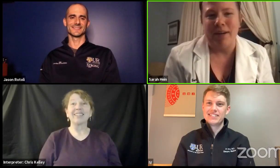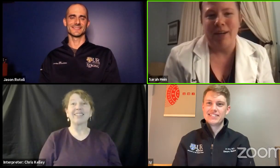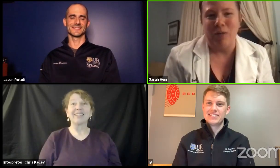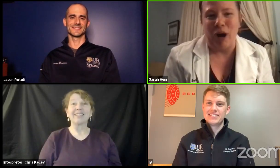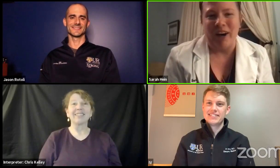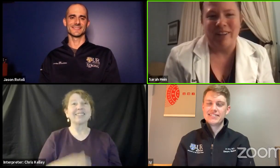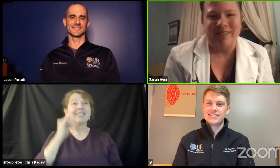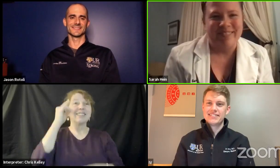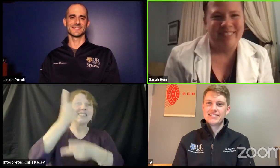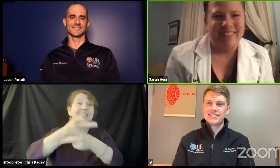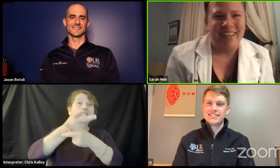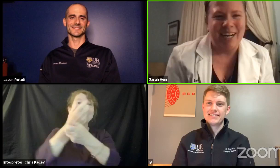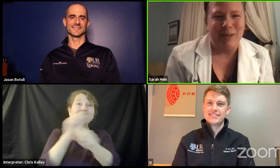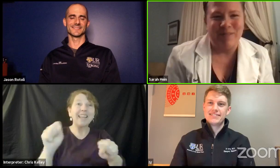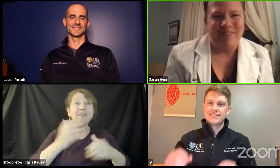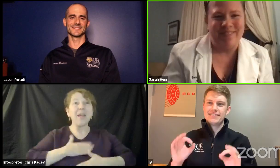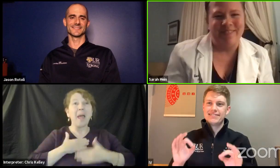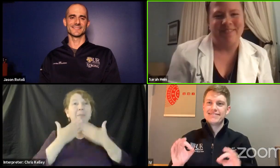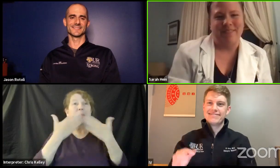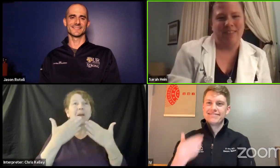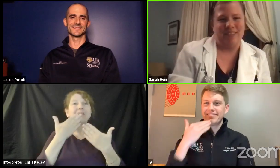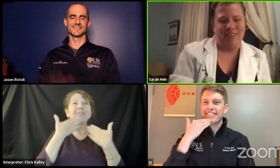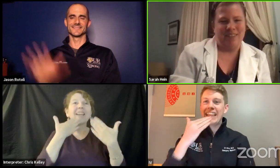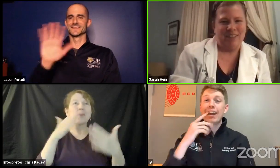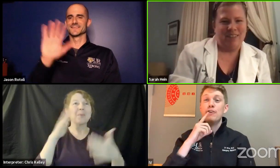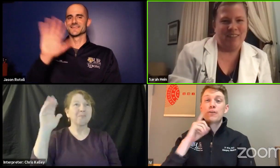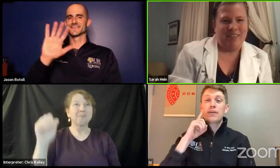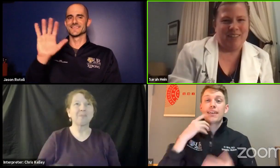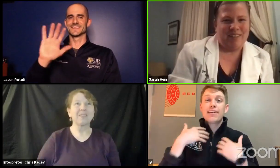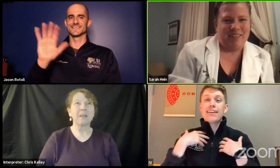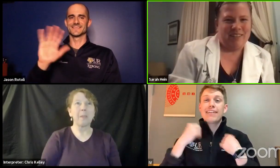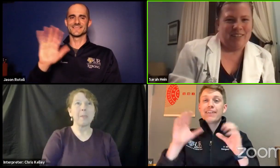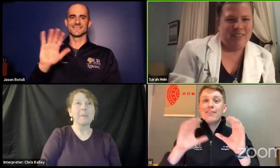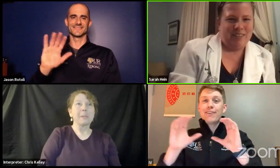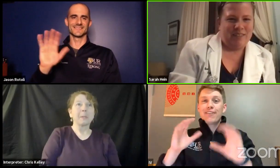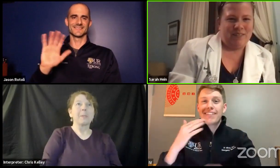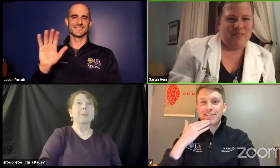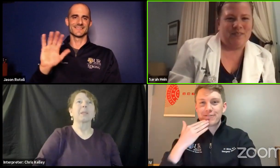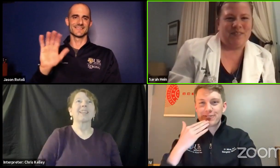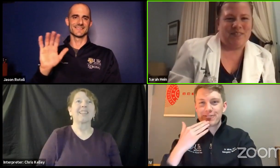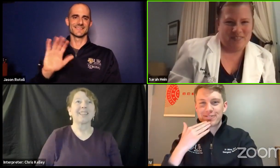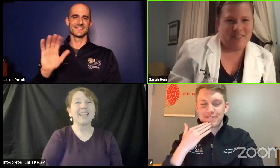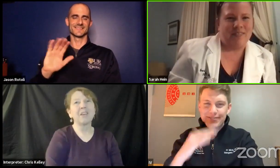maternal and pediatric health. So, moms, babies, and kids. That